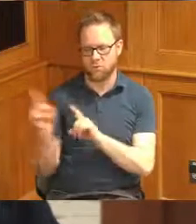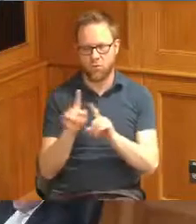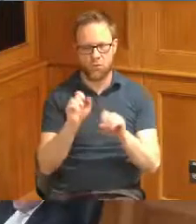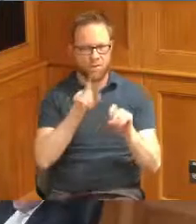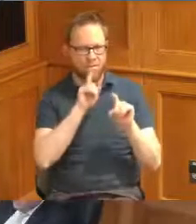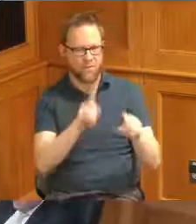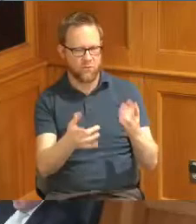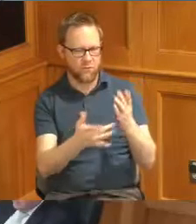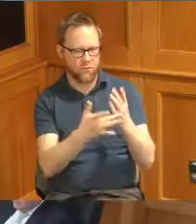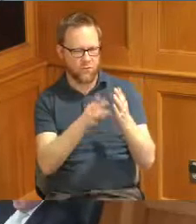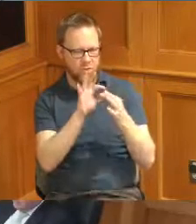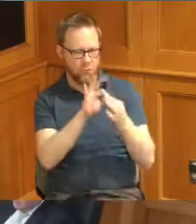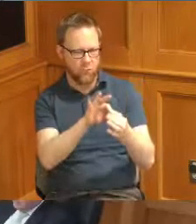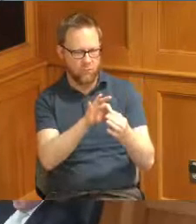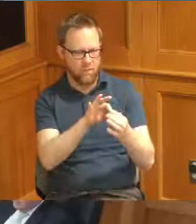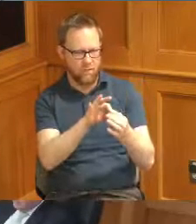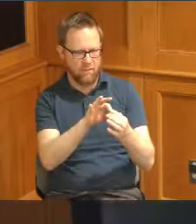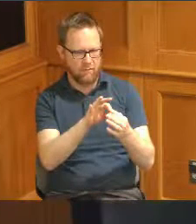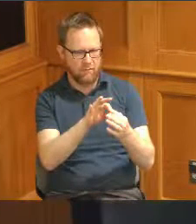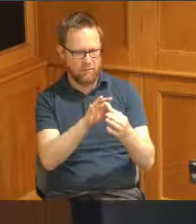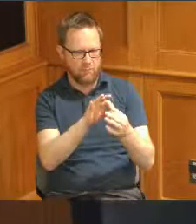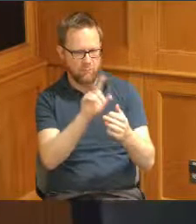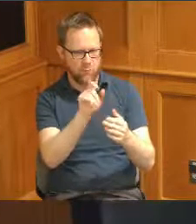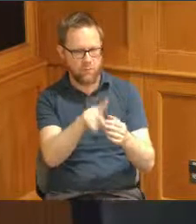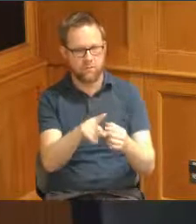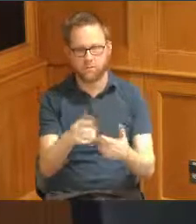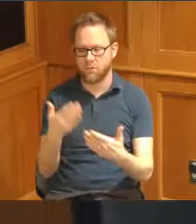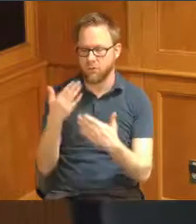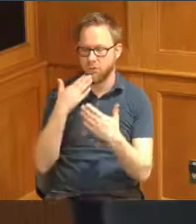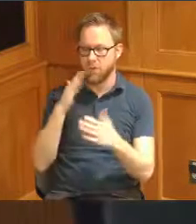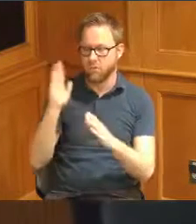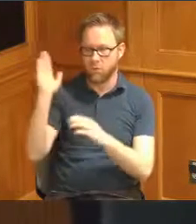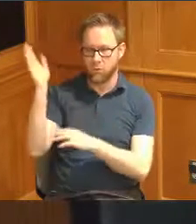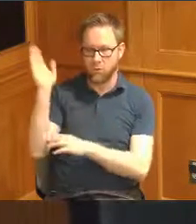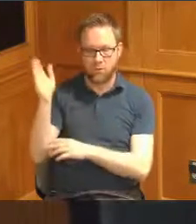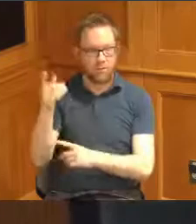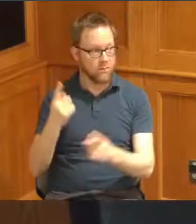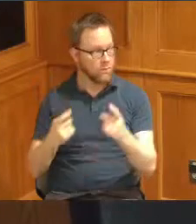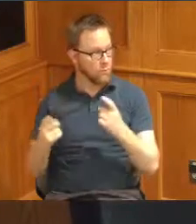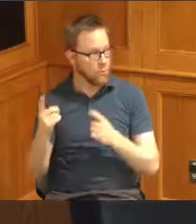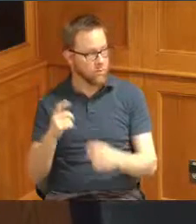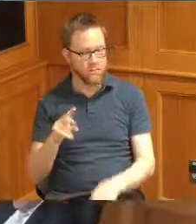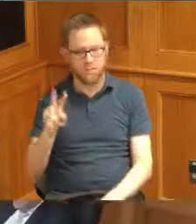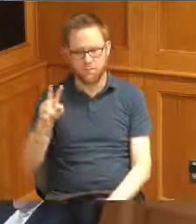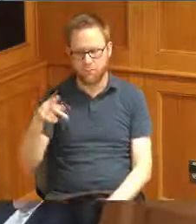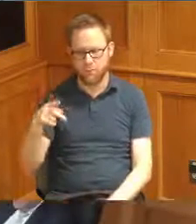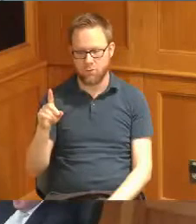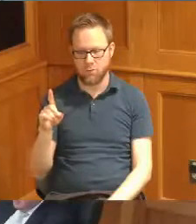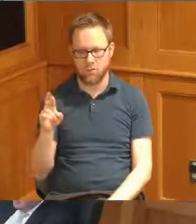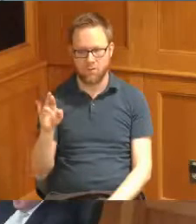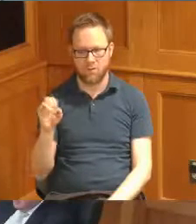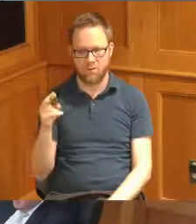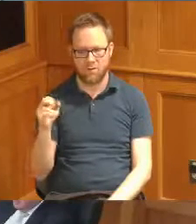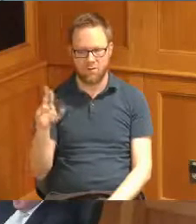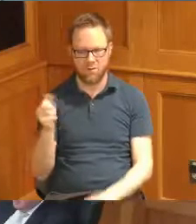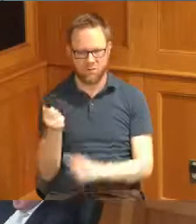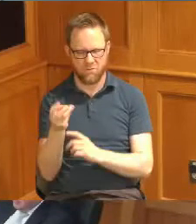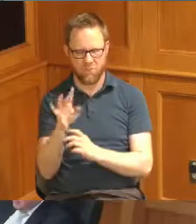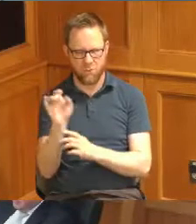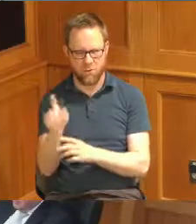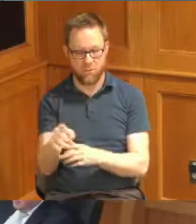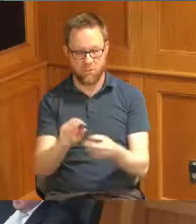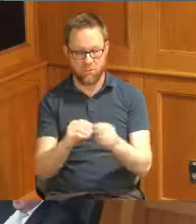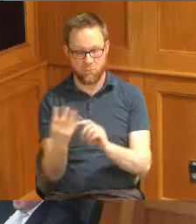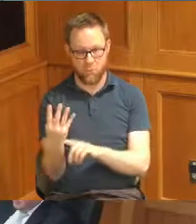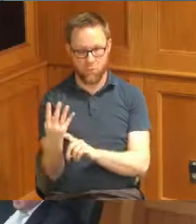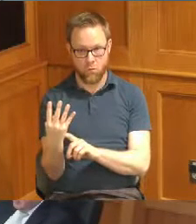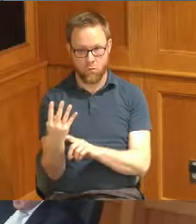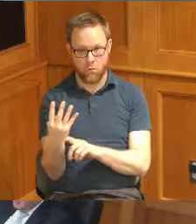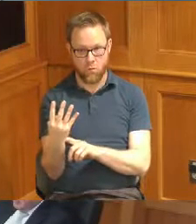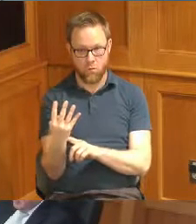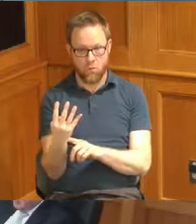for the presentation questions on the on item number four again I just